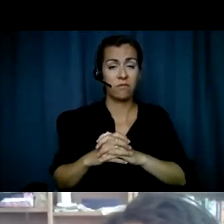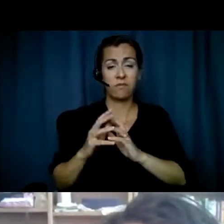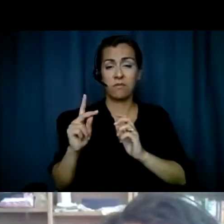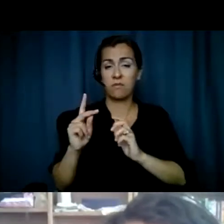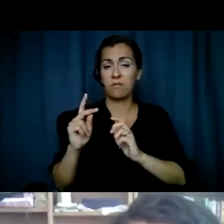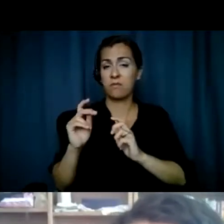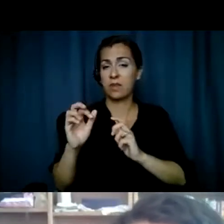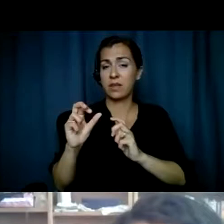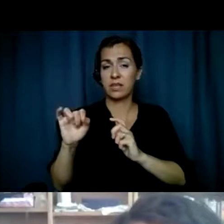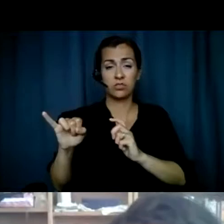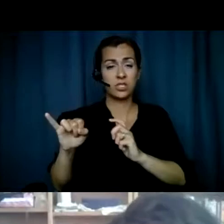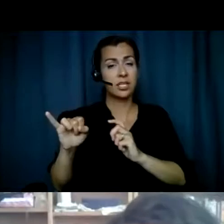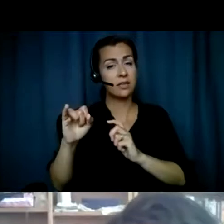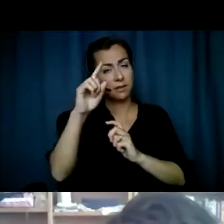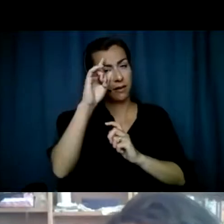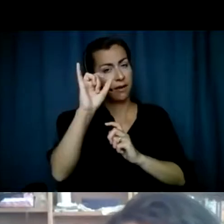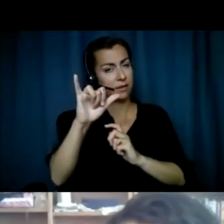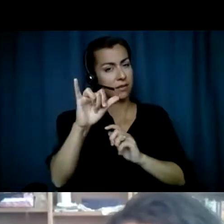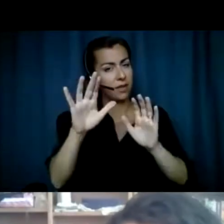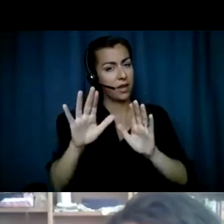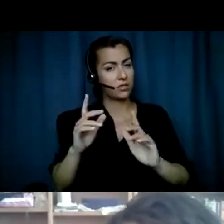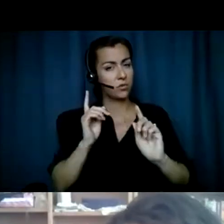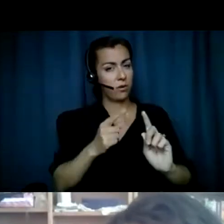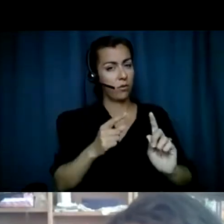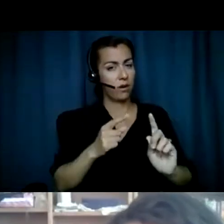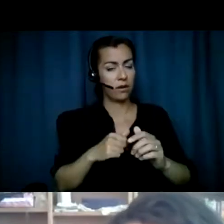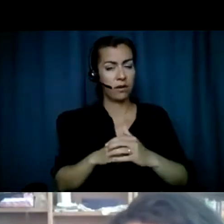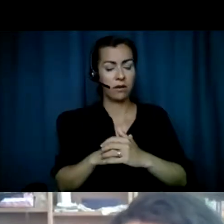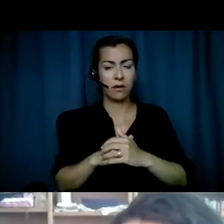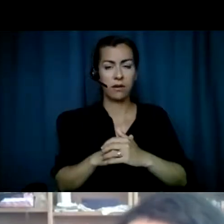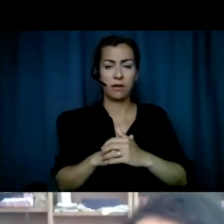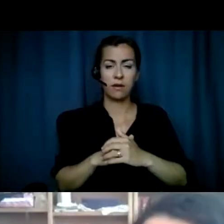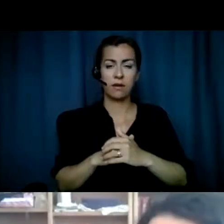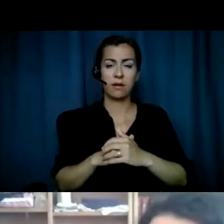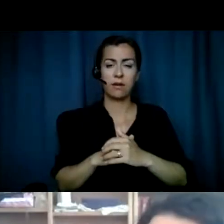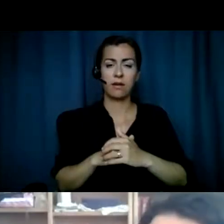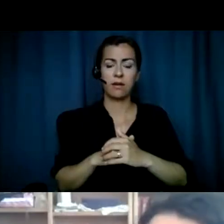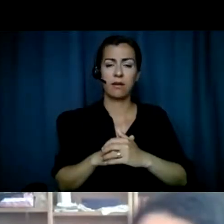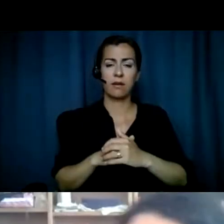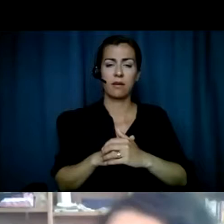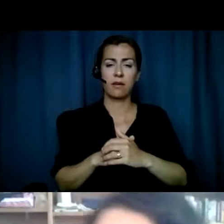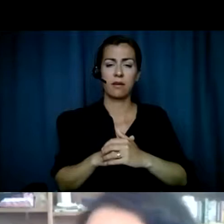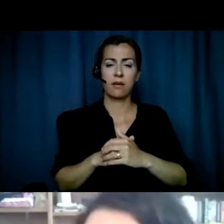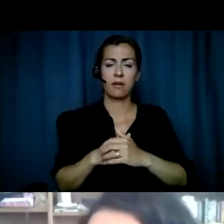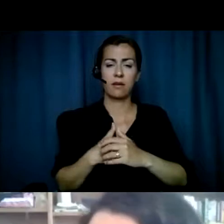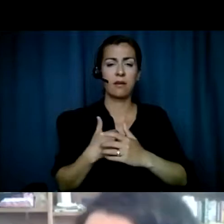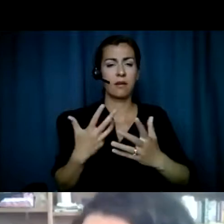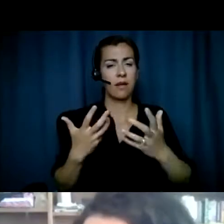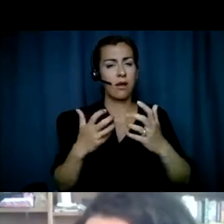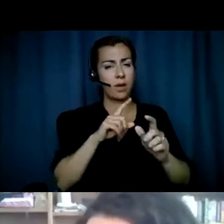identities, and understanding that, you know,